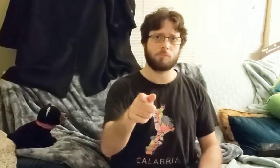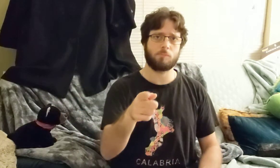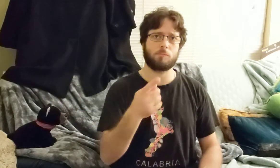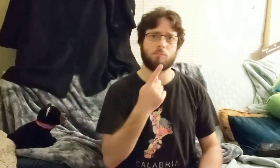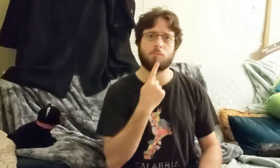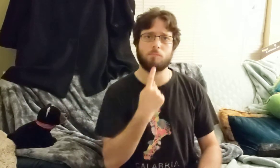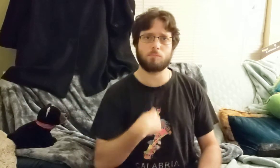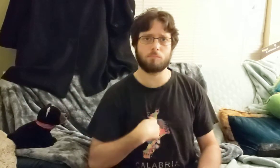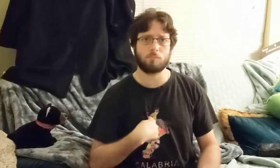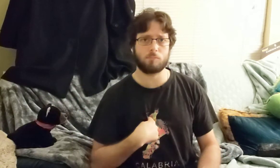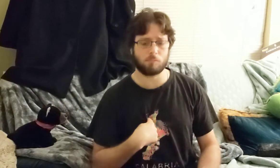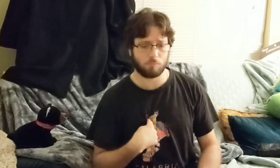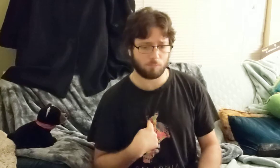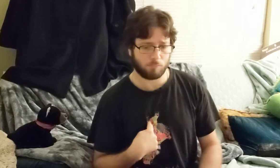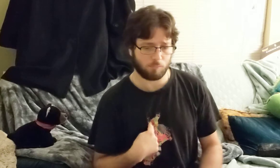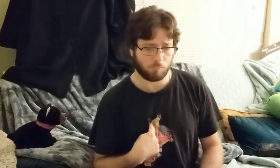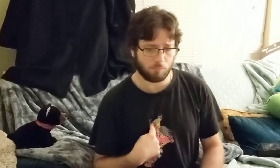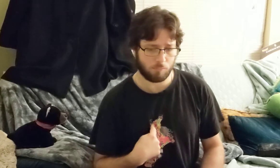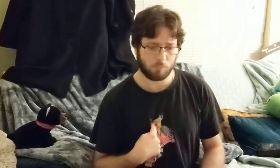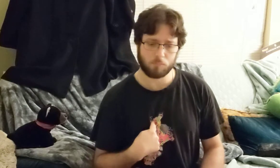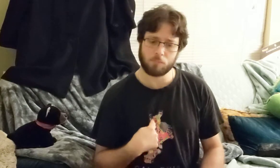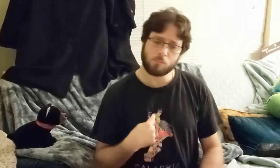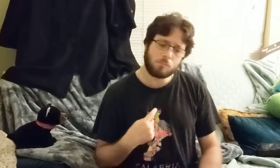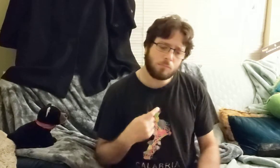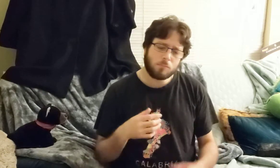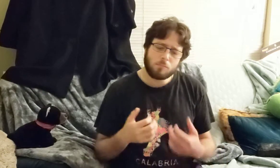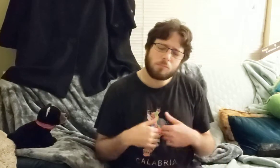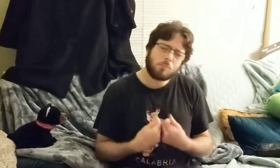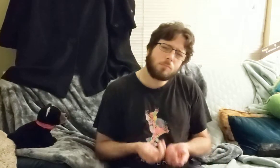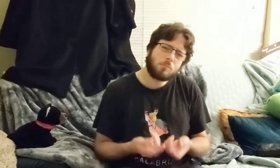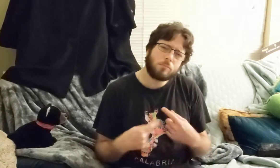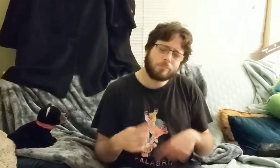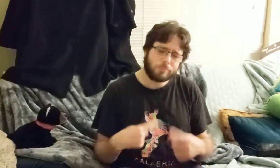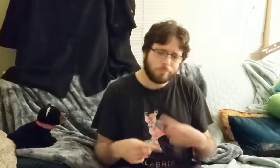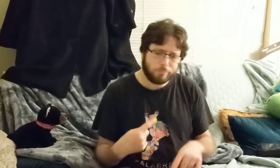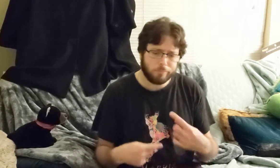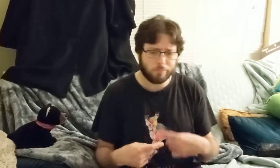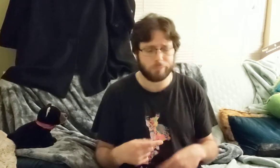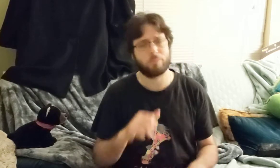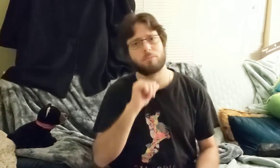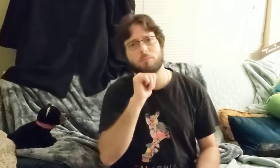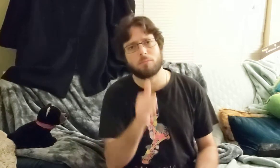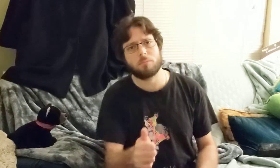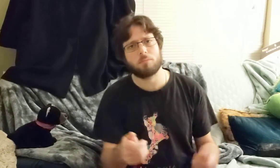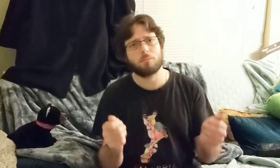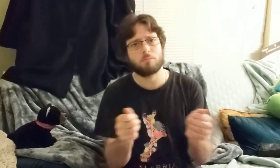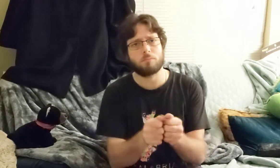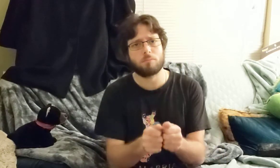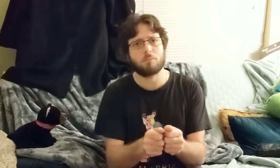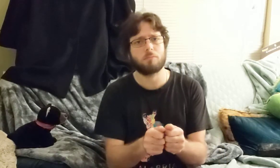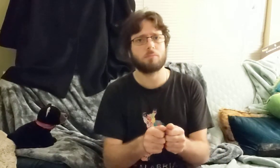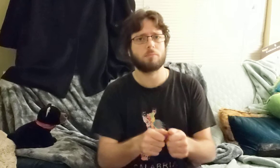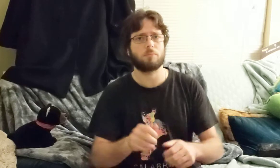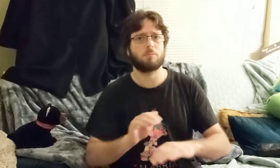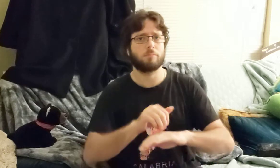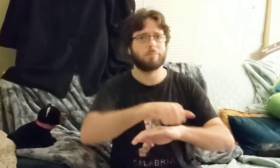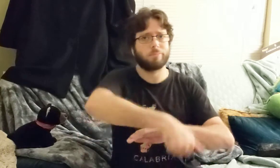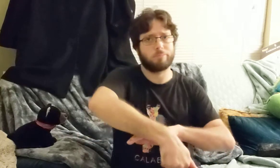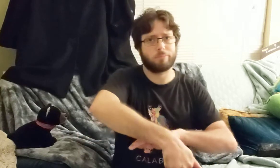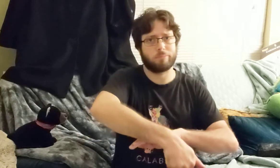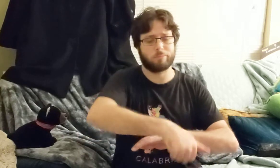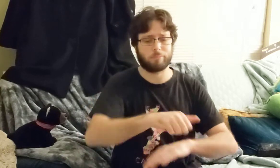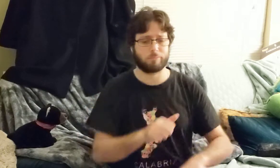YOU TELL-me HOW SIGN NOT WITH ACCUSE.